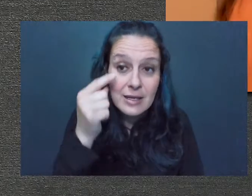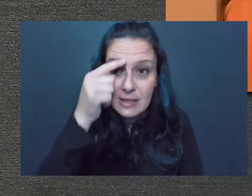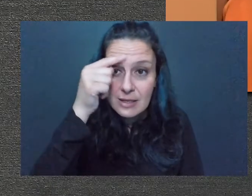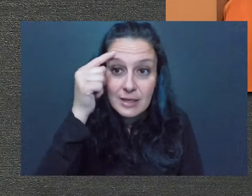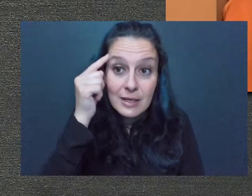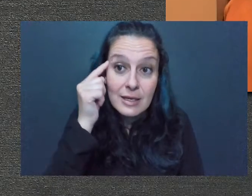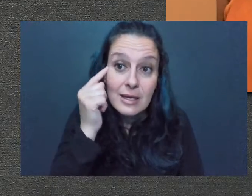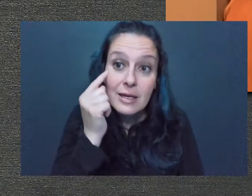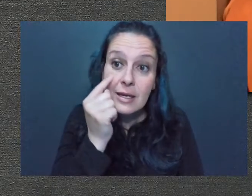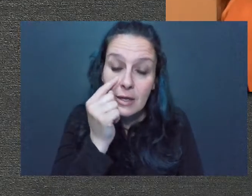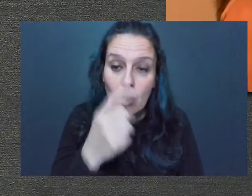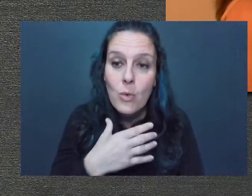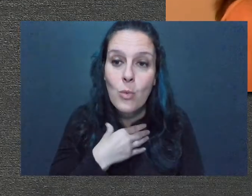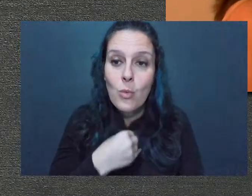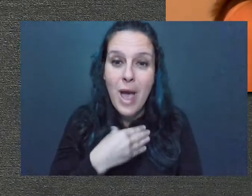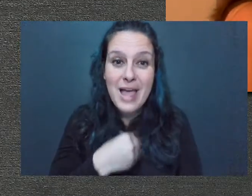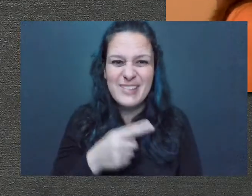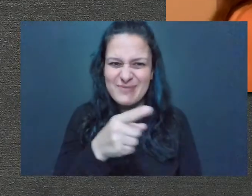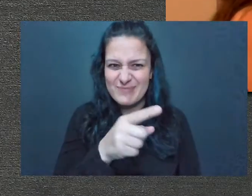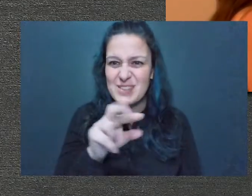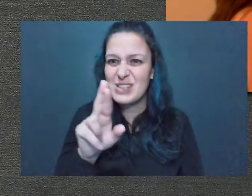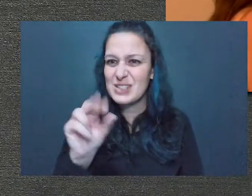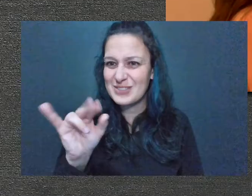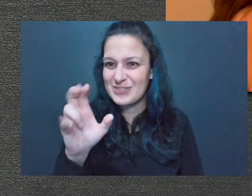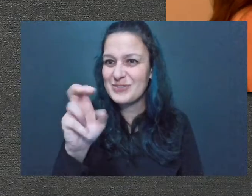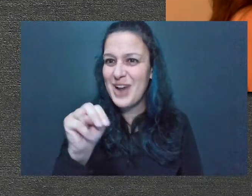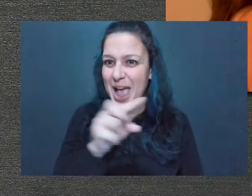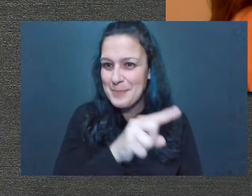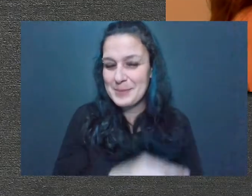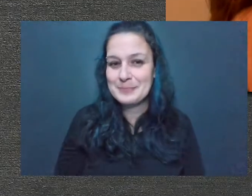That's a Robin. Let's see what's next.